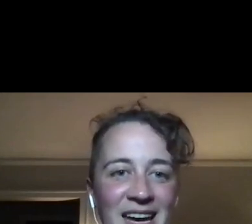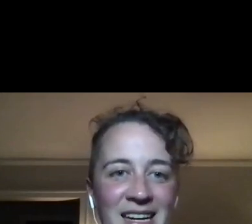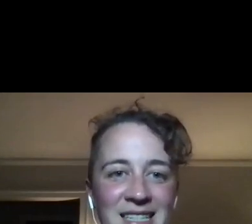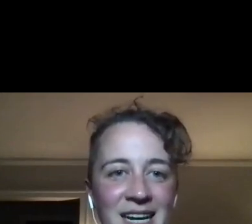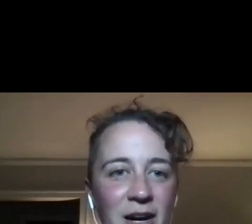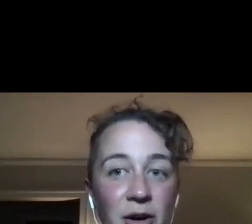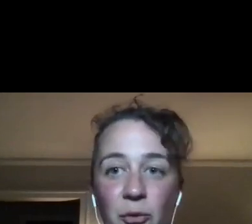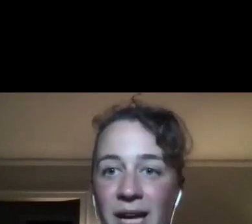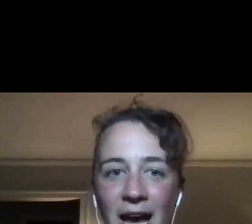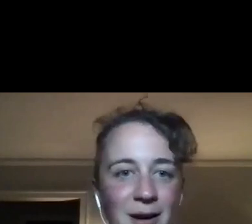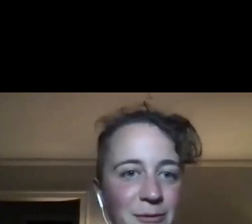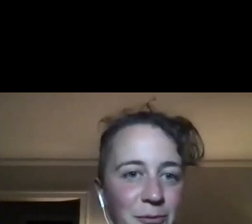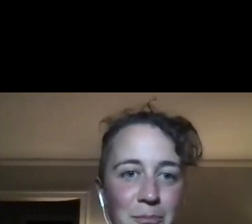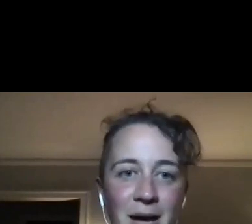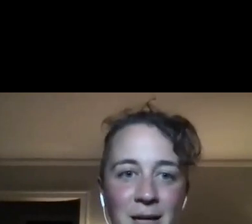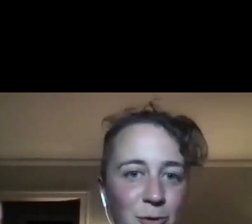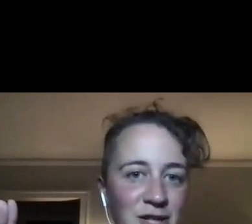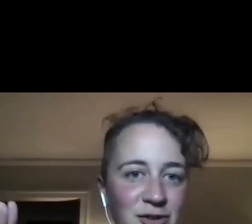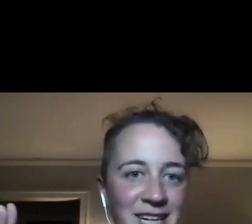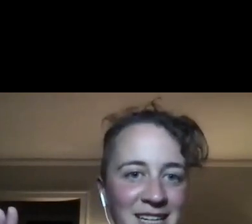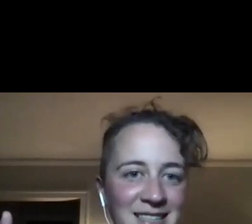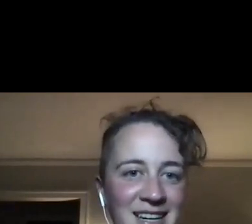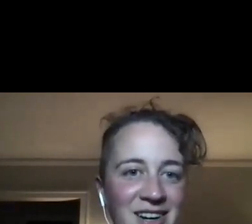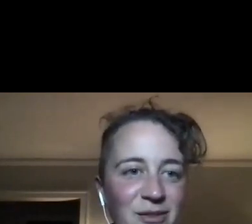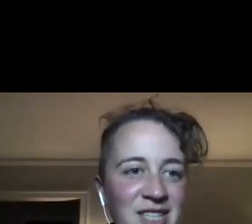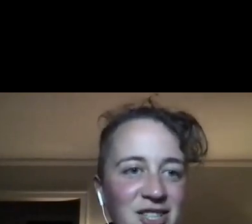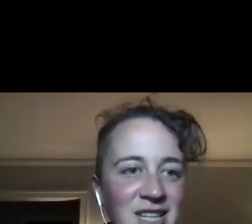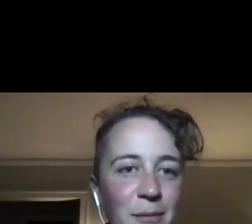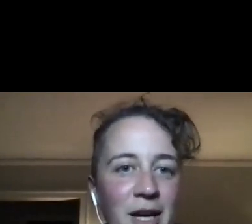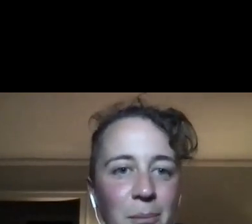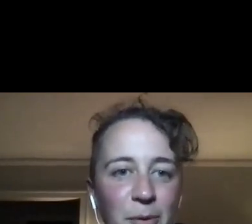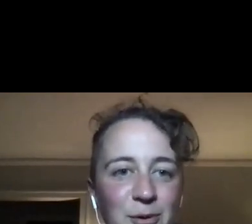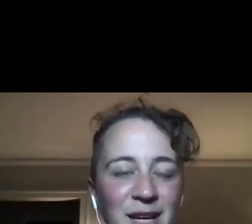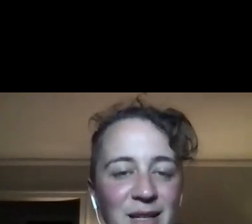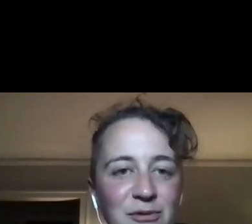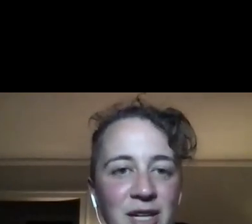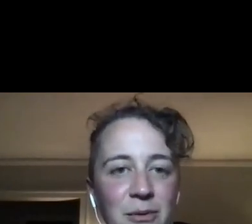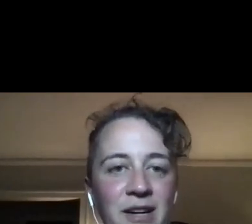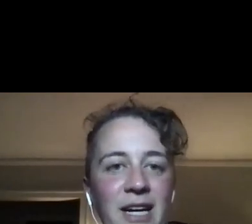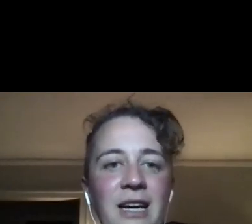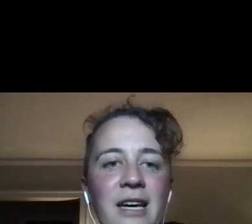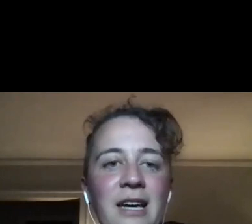And we have many more screenings and conversations coming up through the end of January.